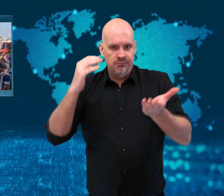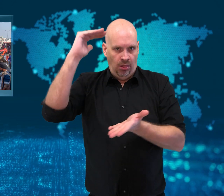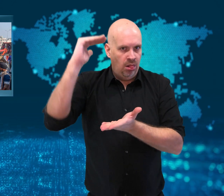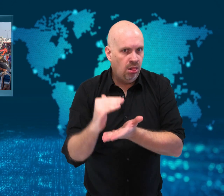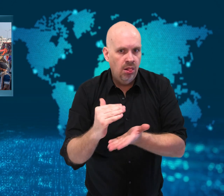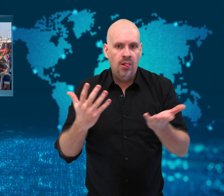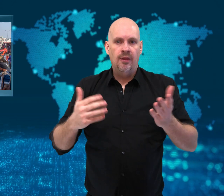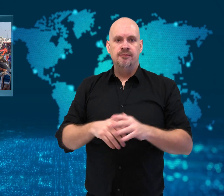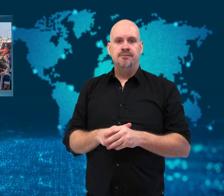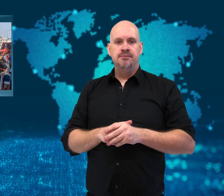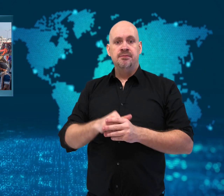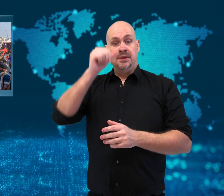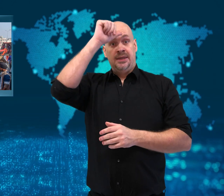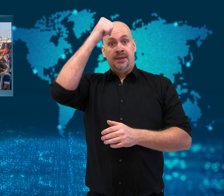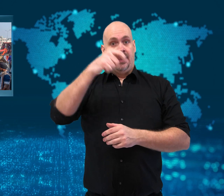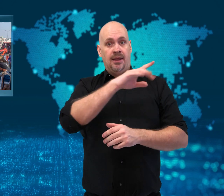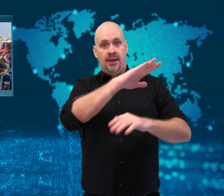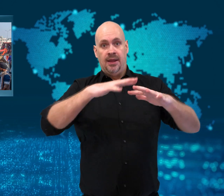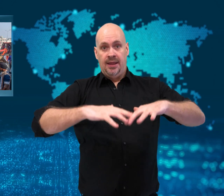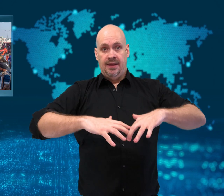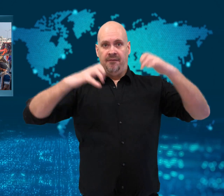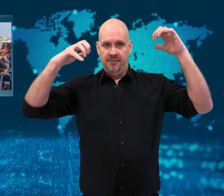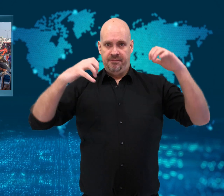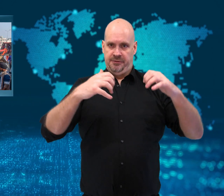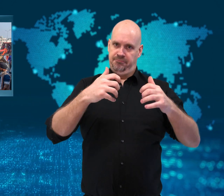in place by the government.